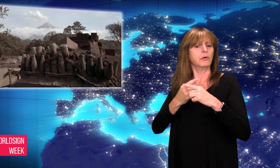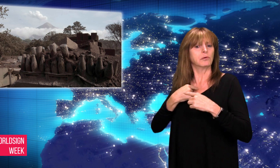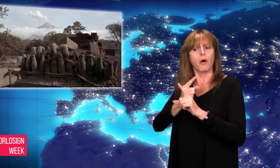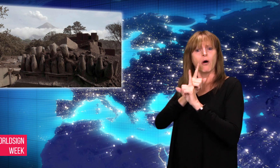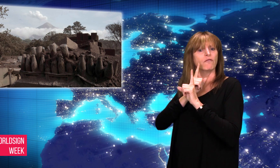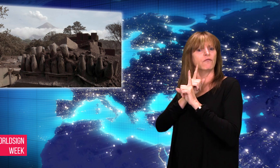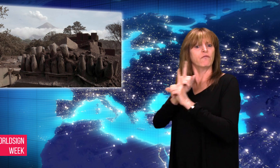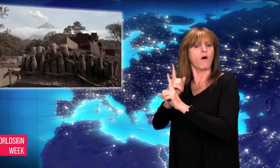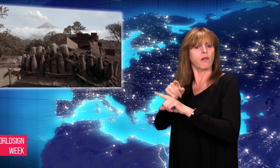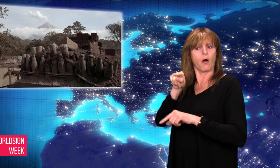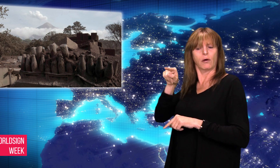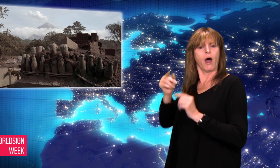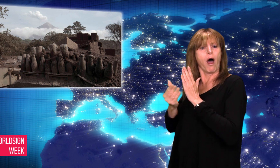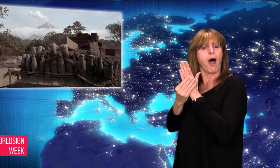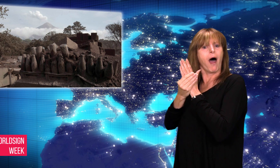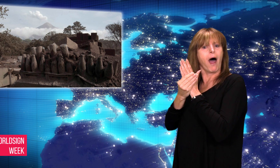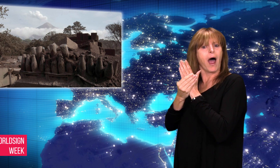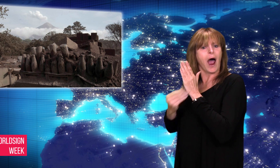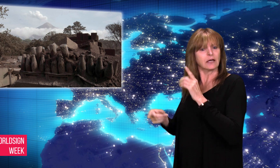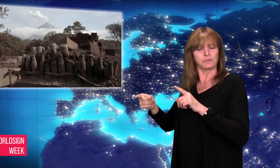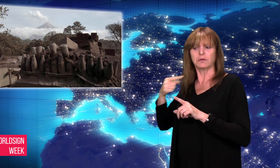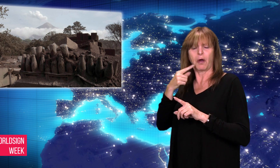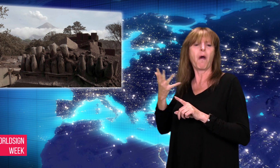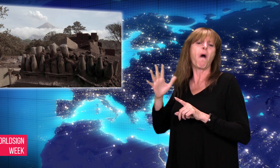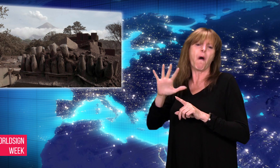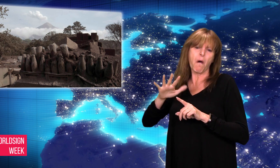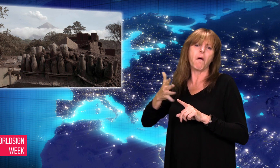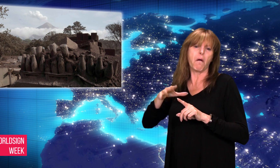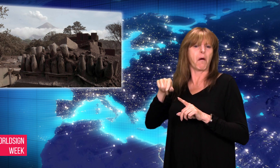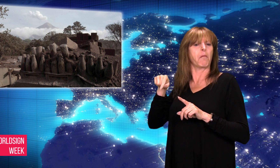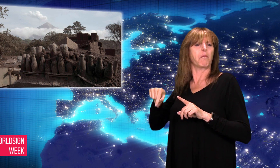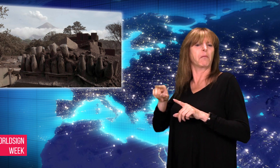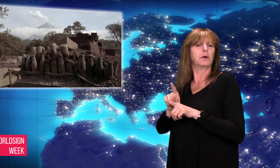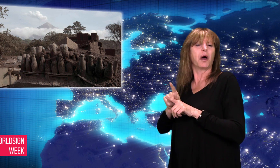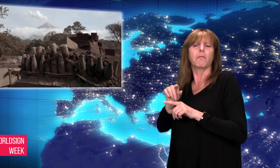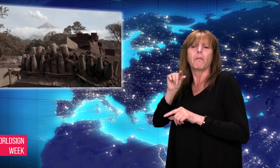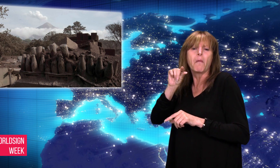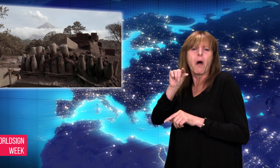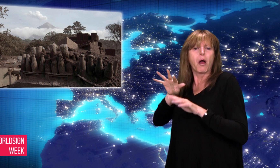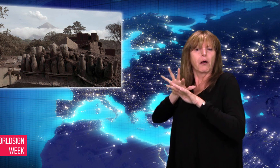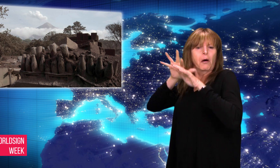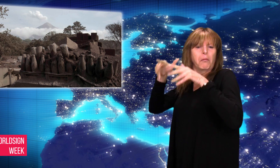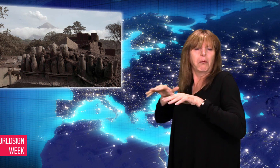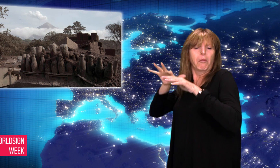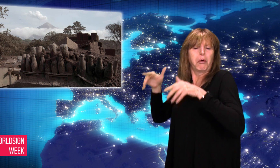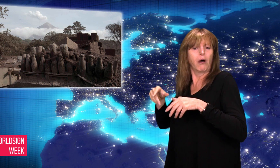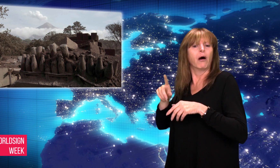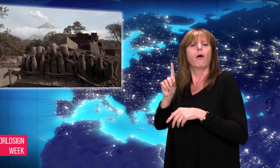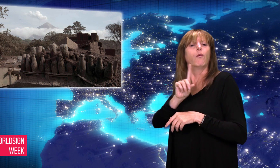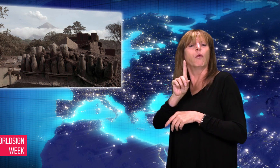from experts who assumed it was a minor eruption and not a major